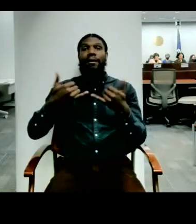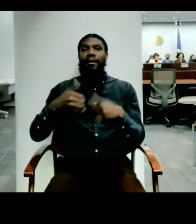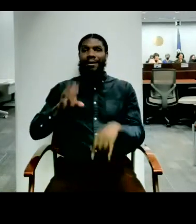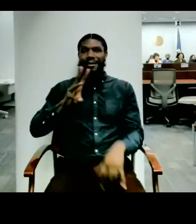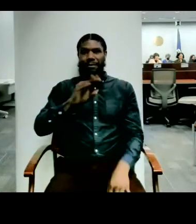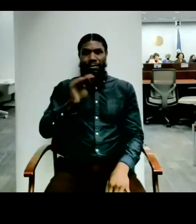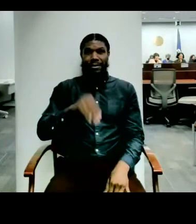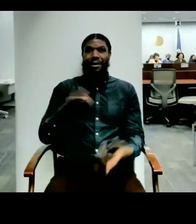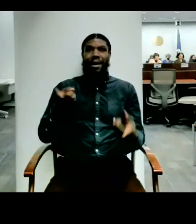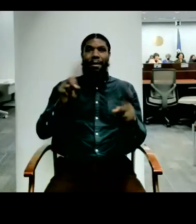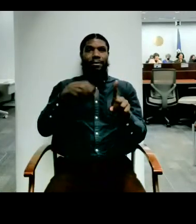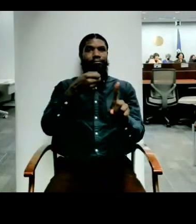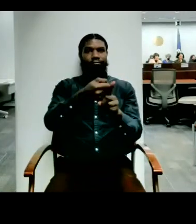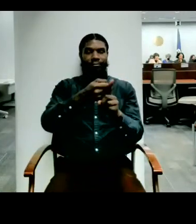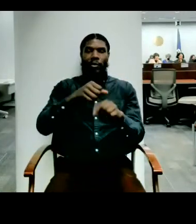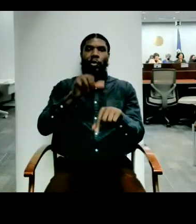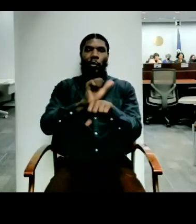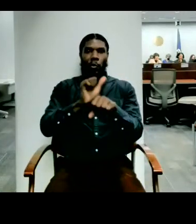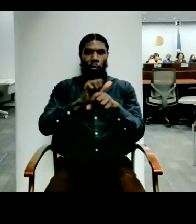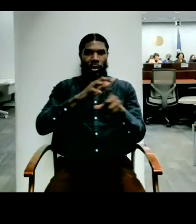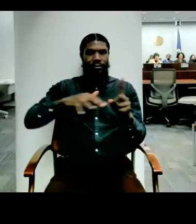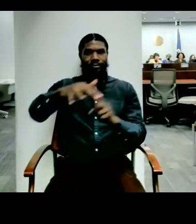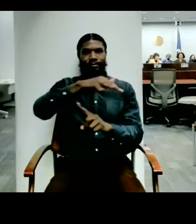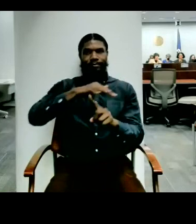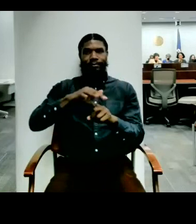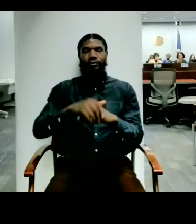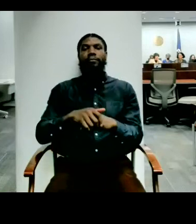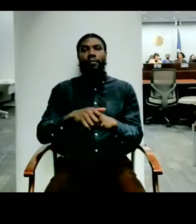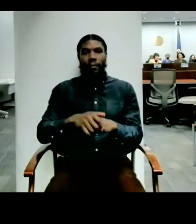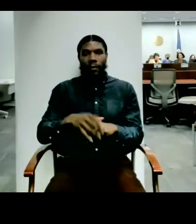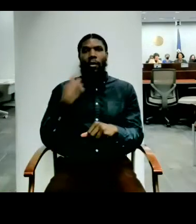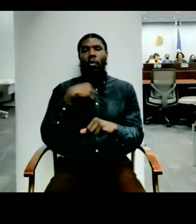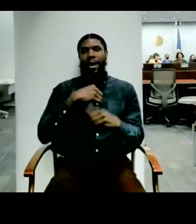The incidents we have received fall into three categories.